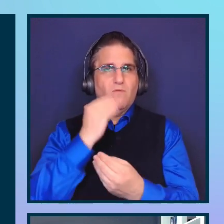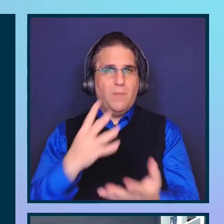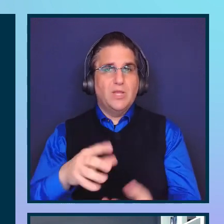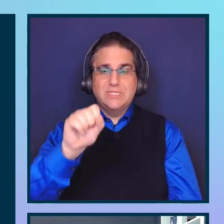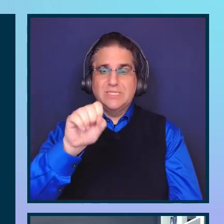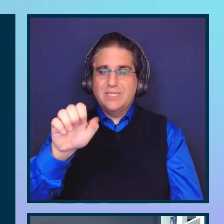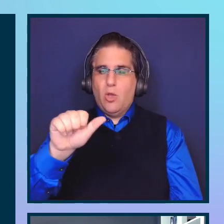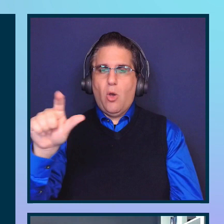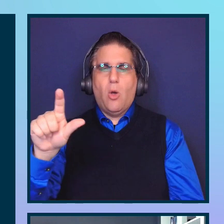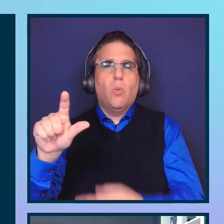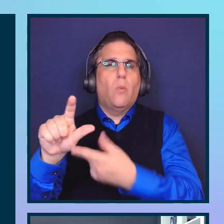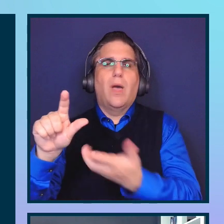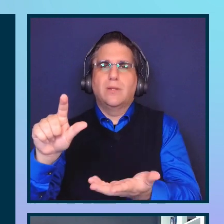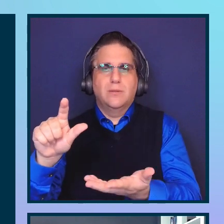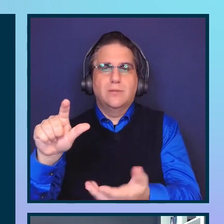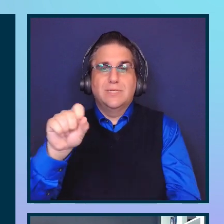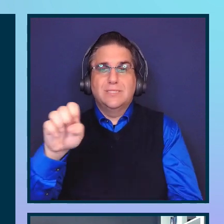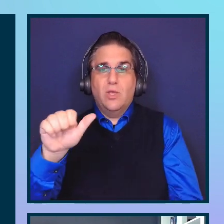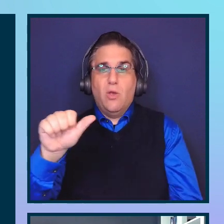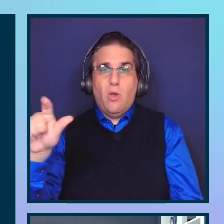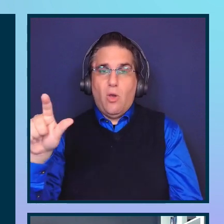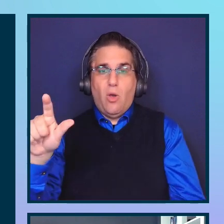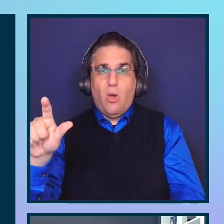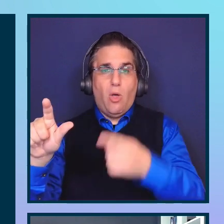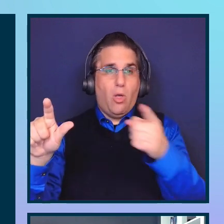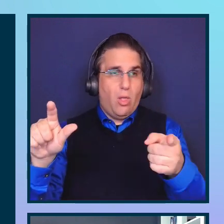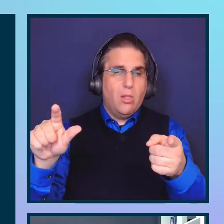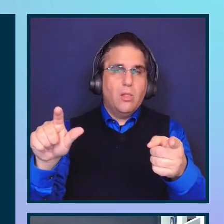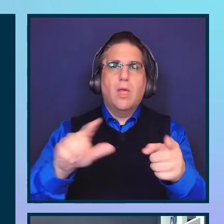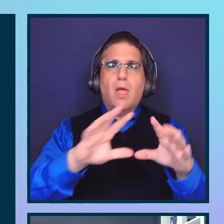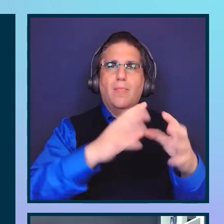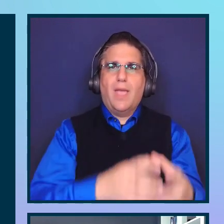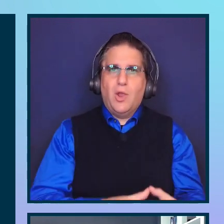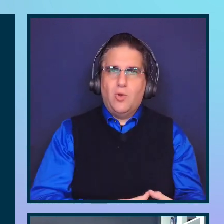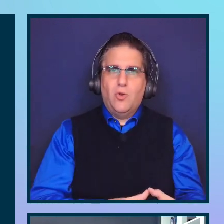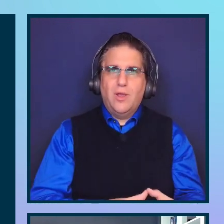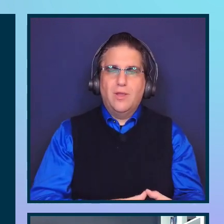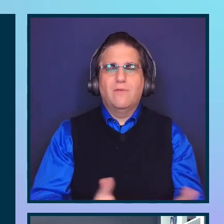that it's gonna be opening when you click on See All. So the first one should say, See All Bestseller.